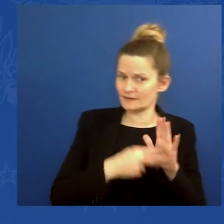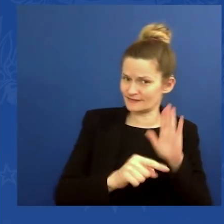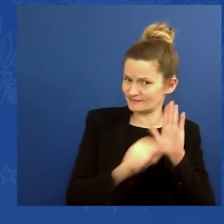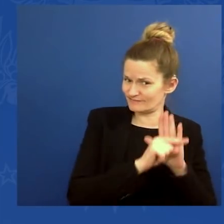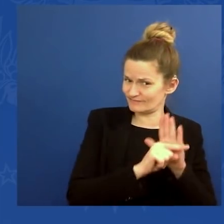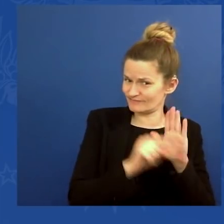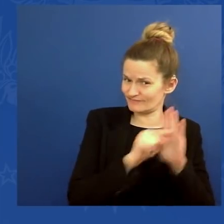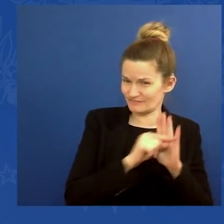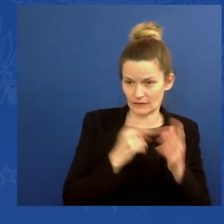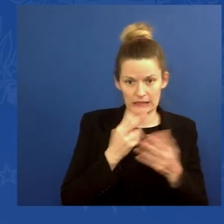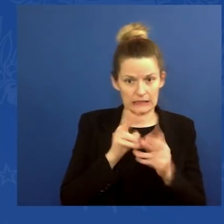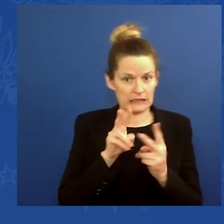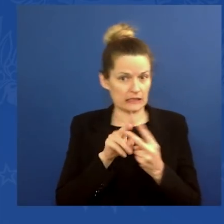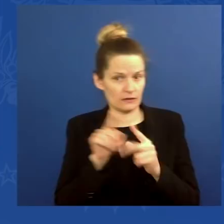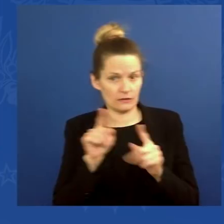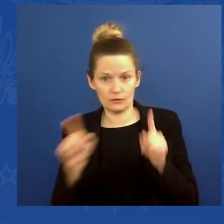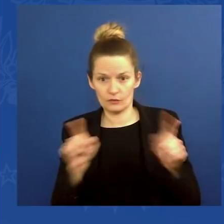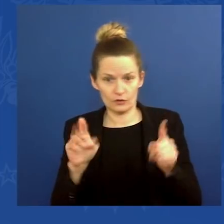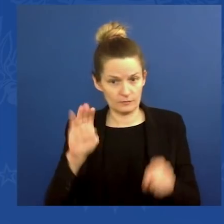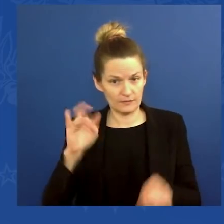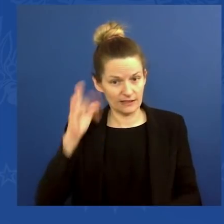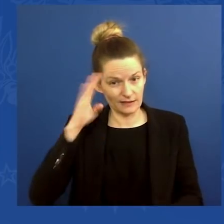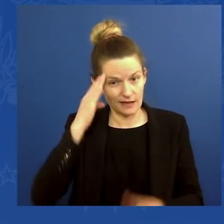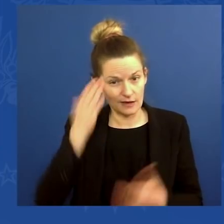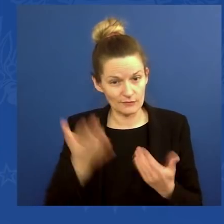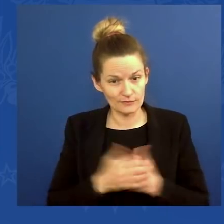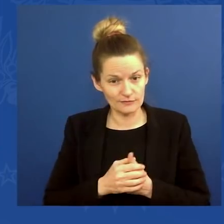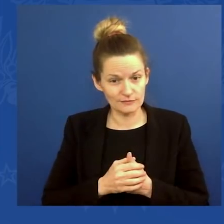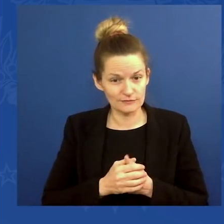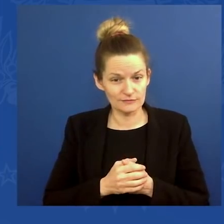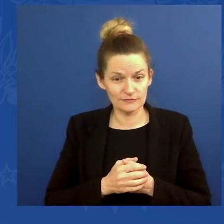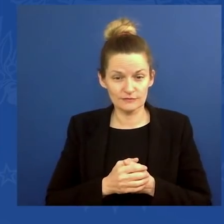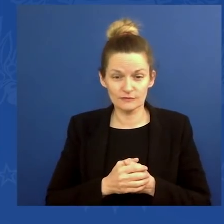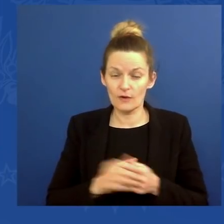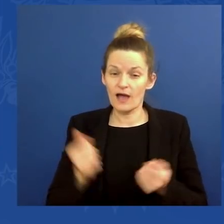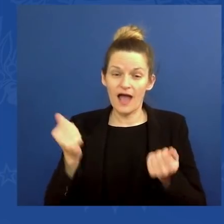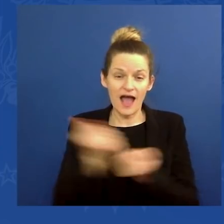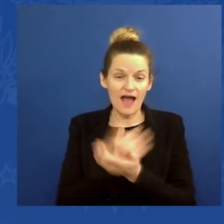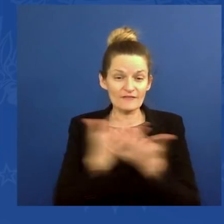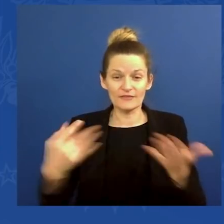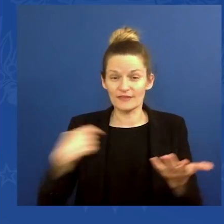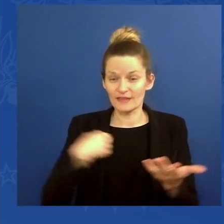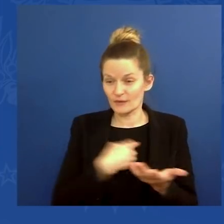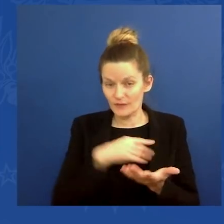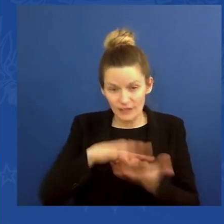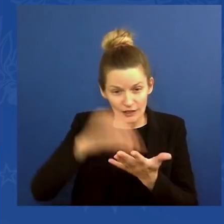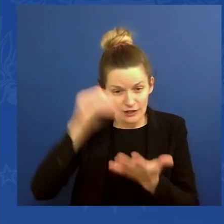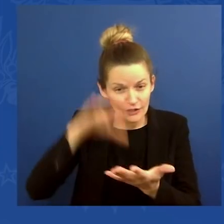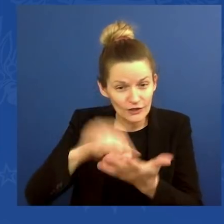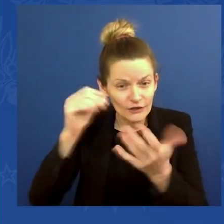but the point is that everything that we were taught -- and I'm sure all of you of Irish background,